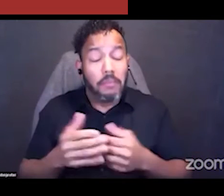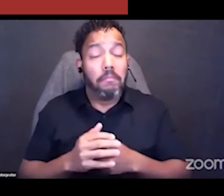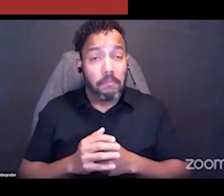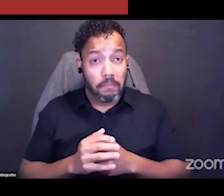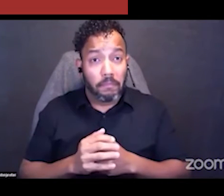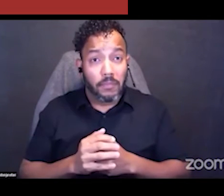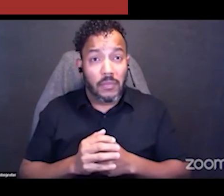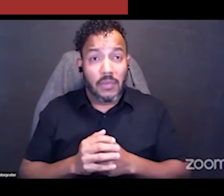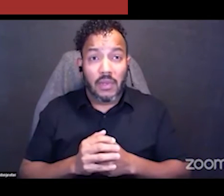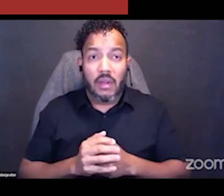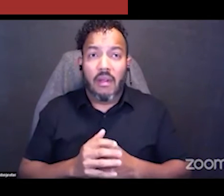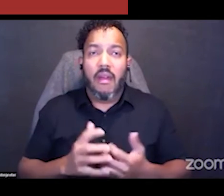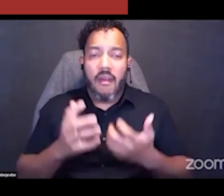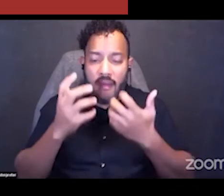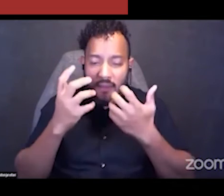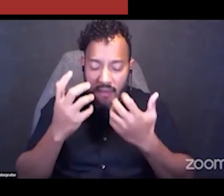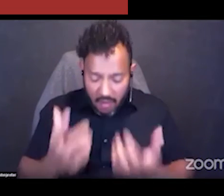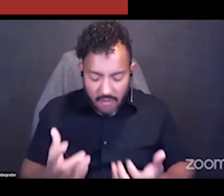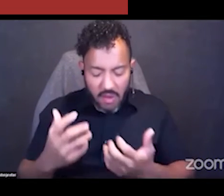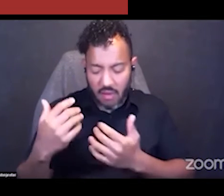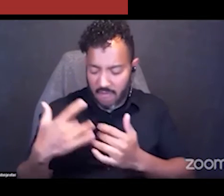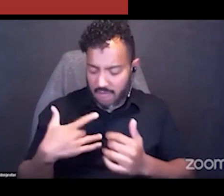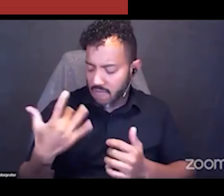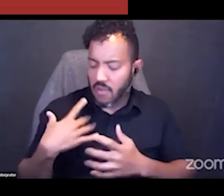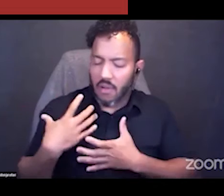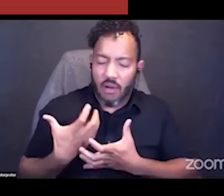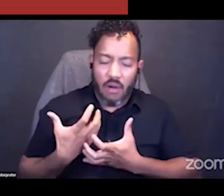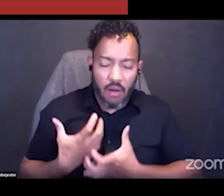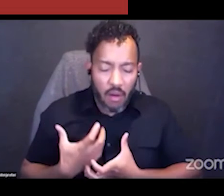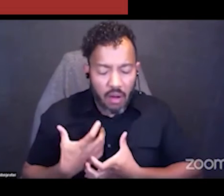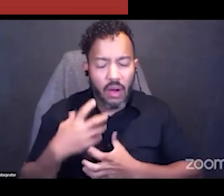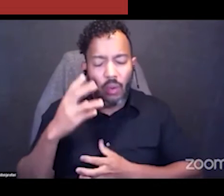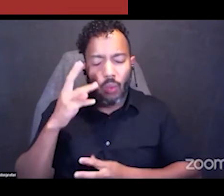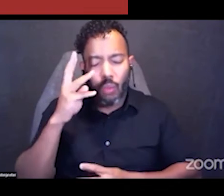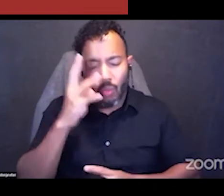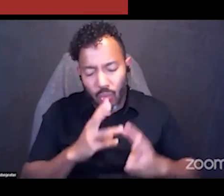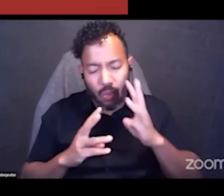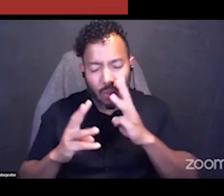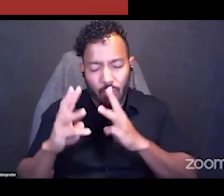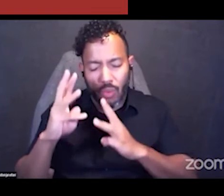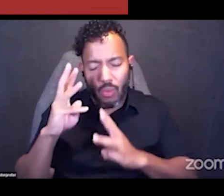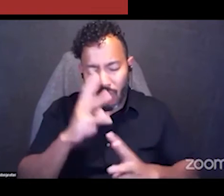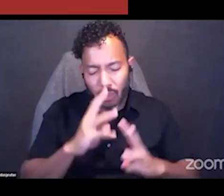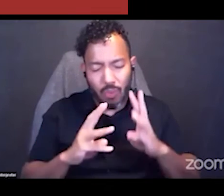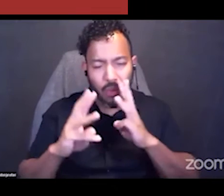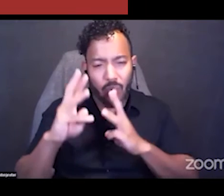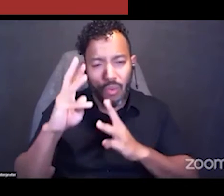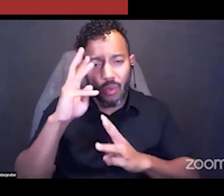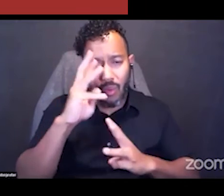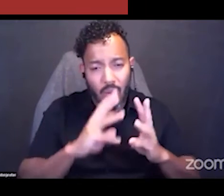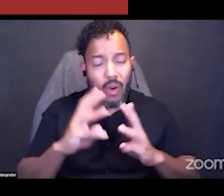burden of worry that comes along with being subjected to this experience.